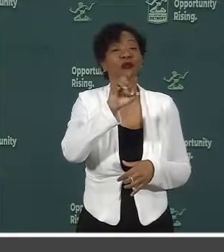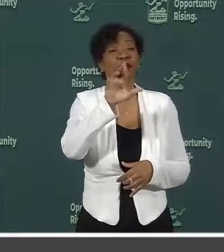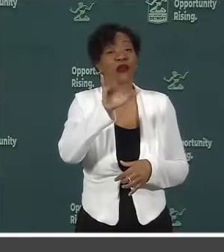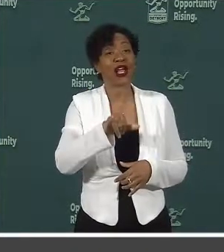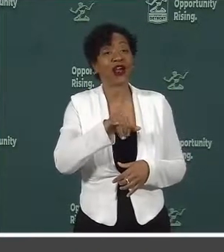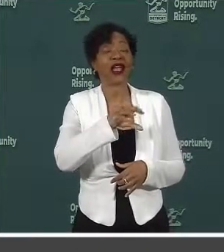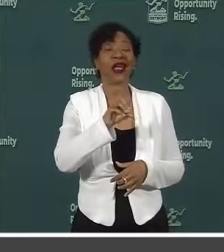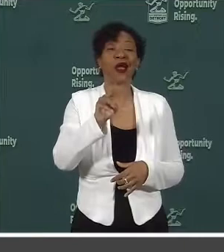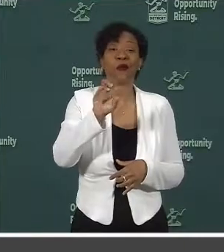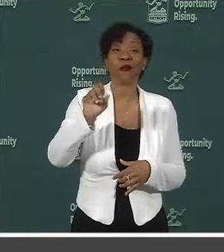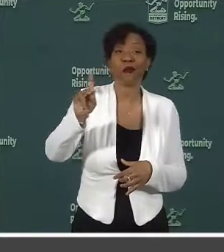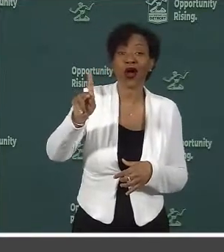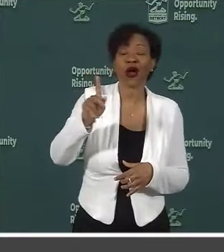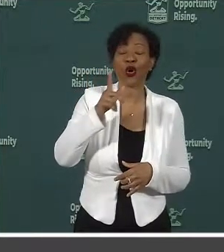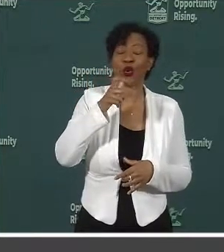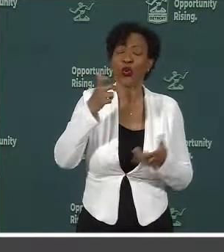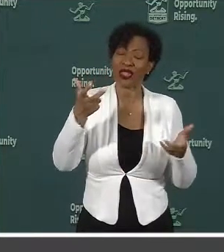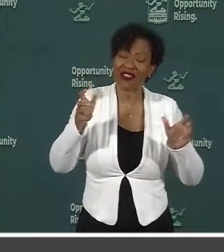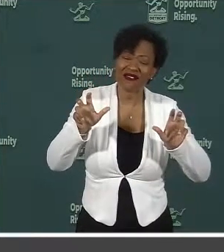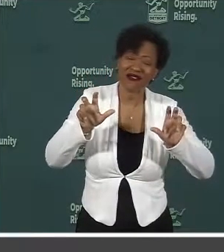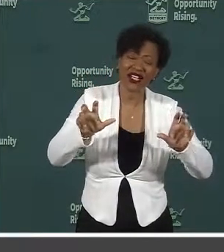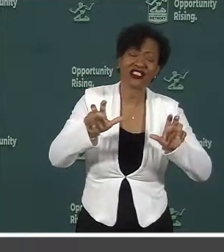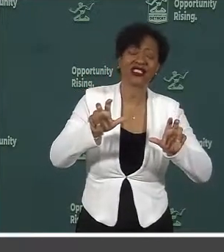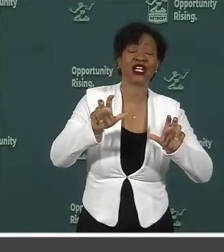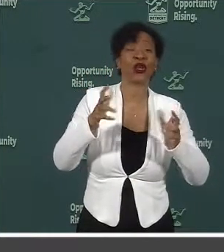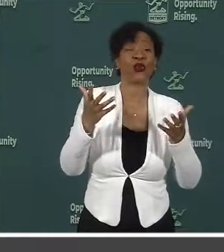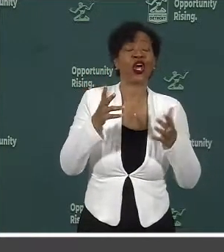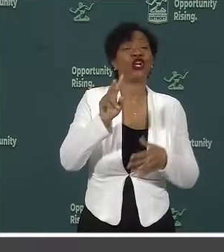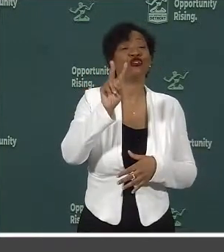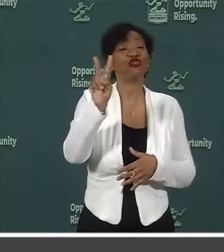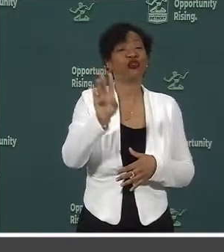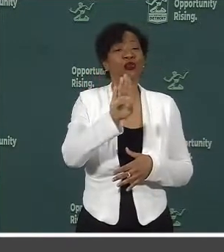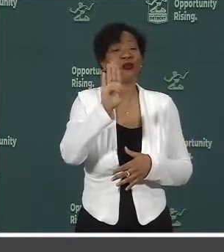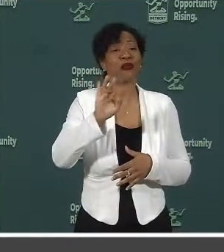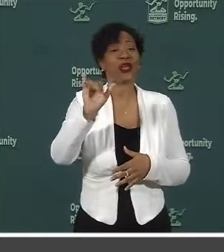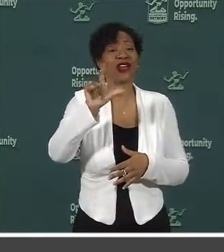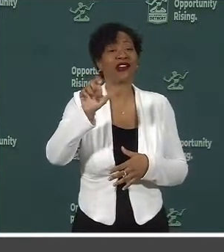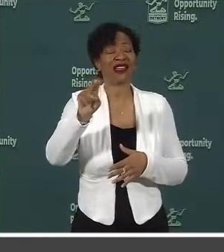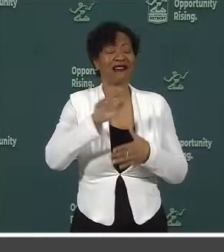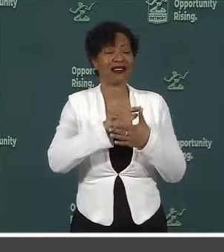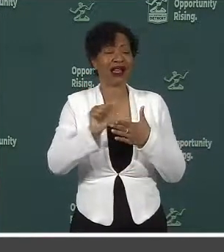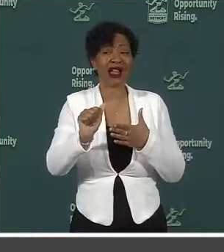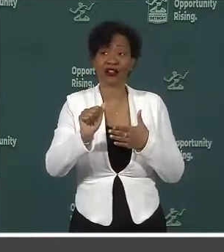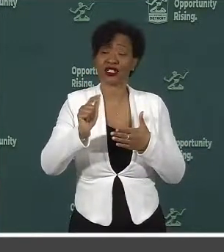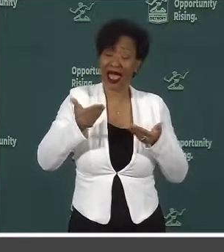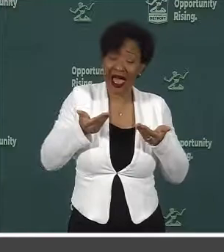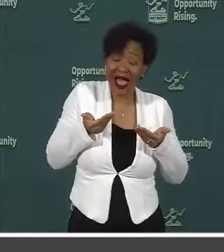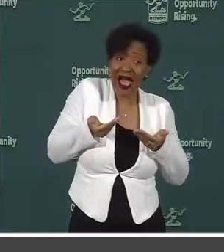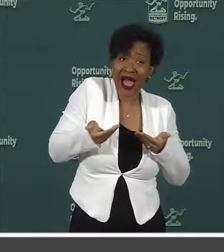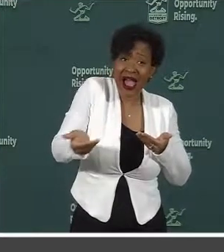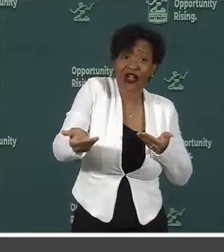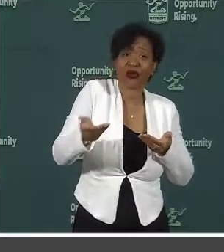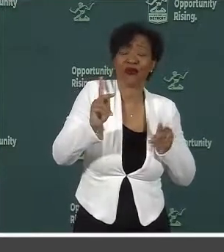WHERE THEY'RE INVESTING TWO BILLION DOLLARS OR HIRING TWO THOUSAND PEOPLE RIGHT HERE IN THE CITY OF DETROIT AND THERE